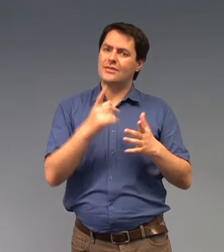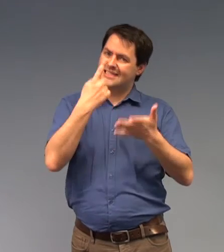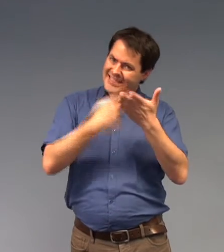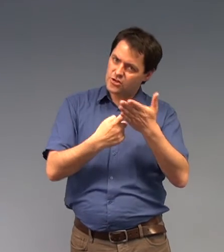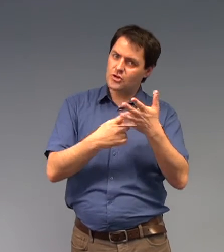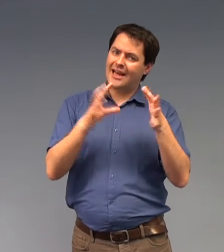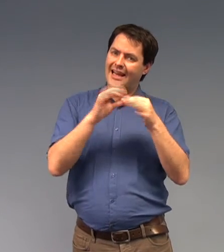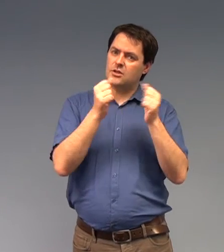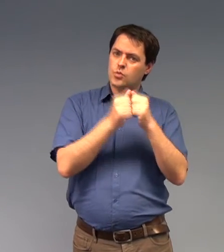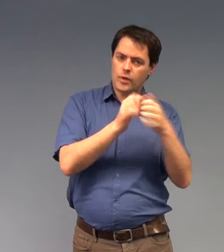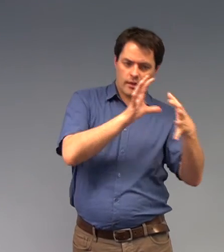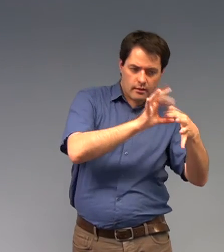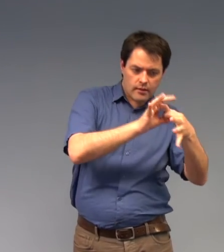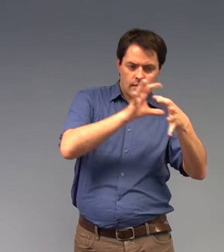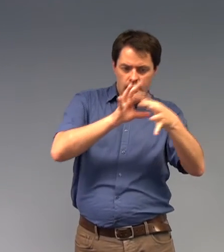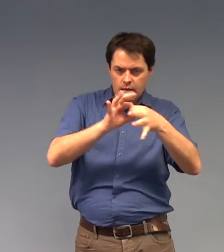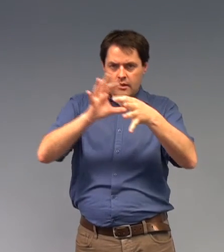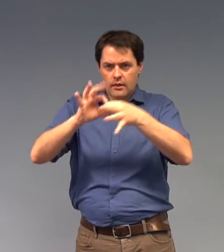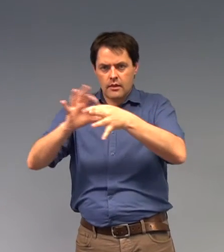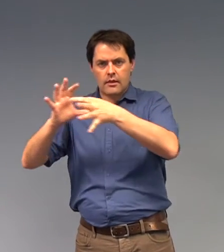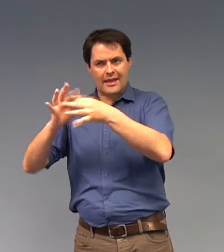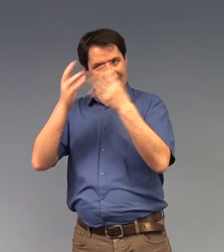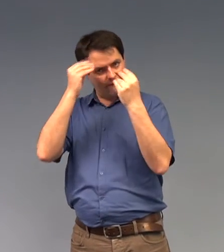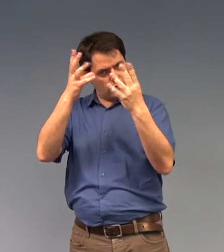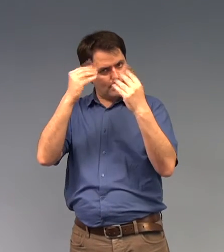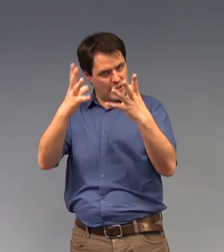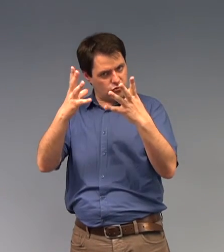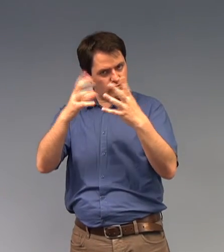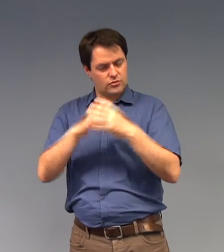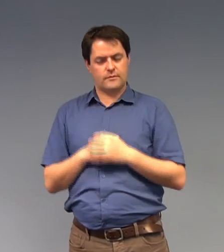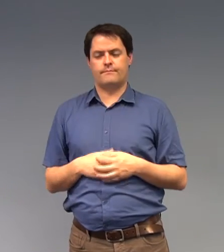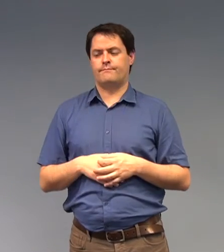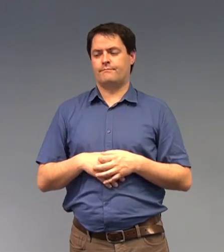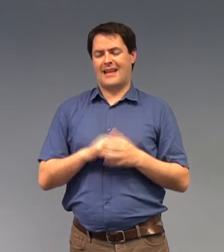And this would appear to be a translator decision thinking